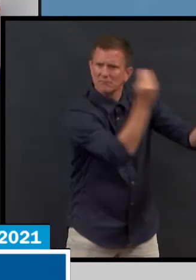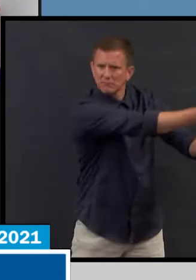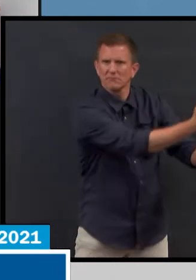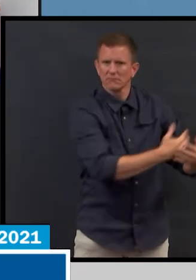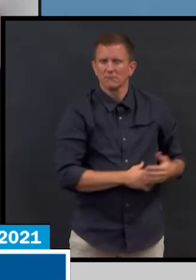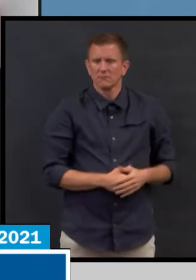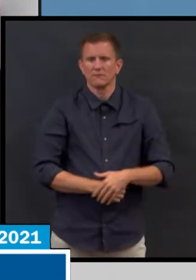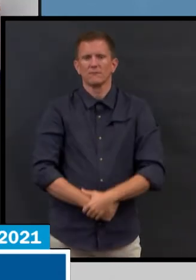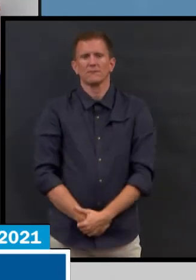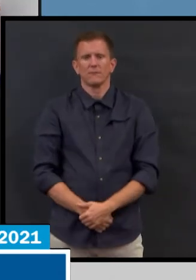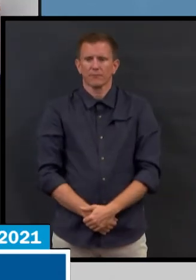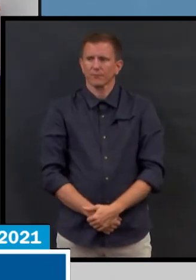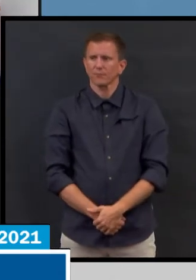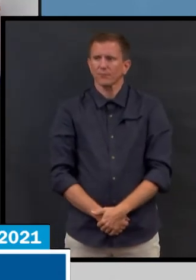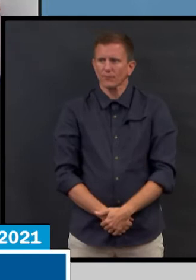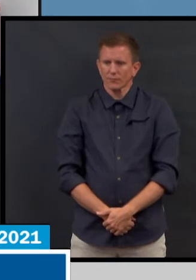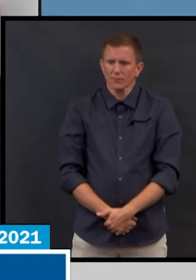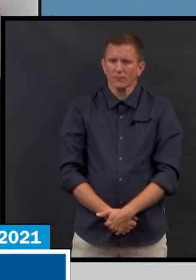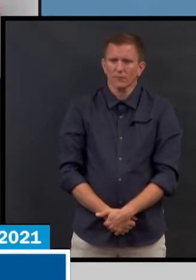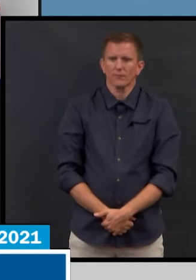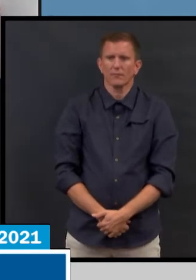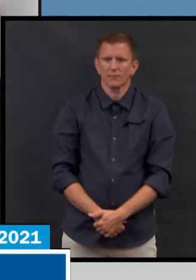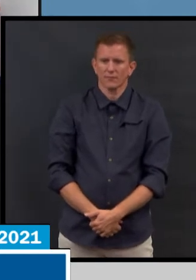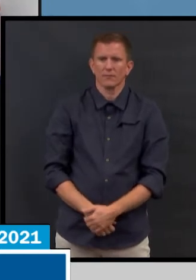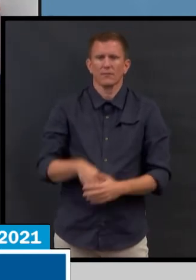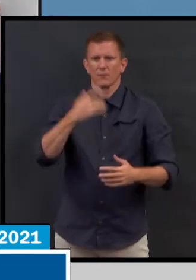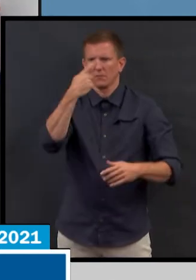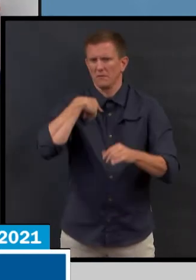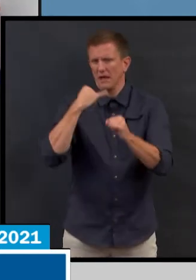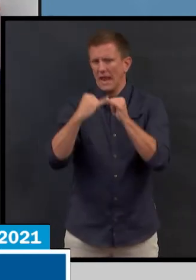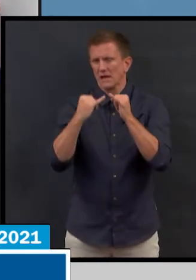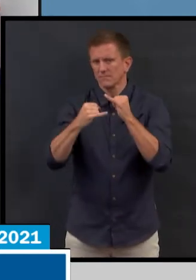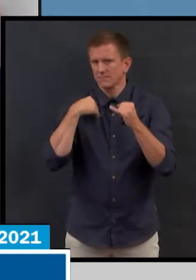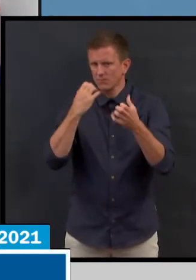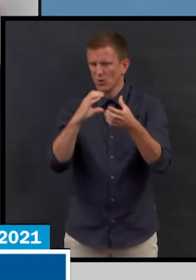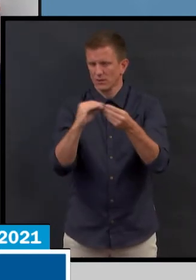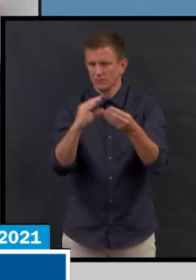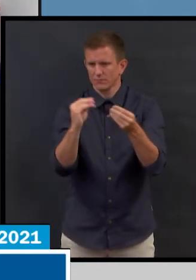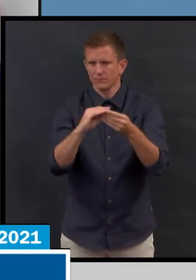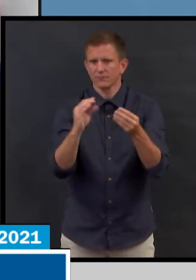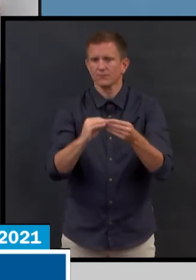the last thing that i wanted to talk about this evening is our five-year strategic plan